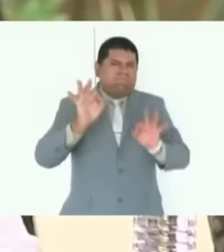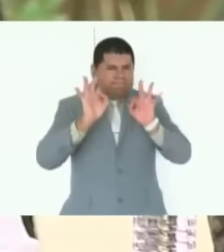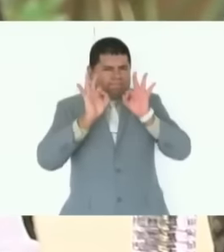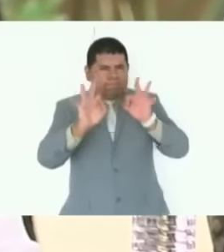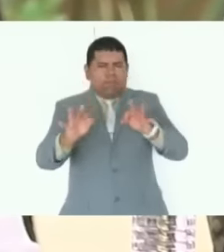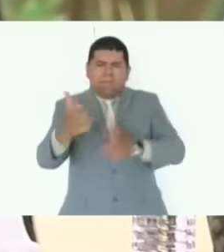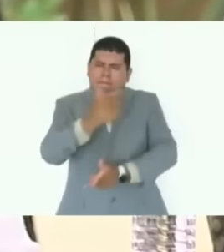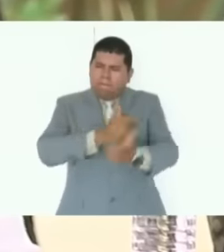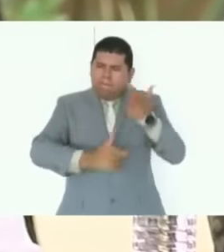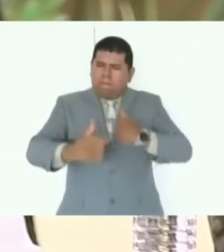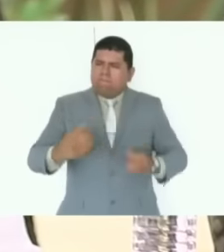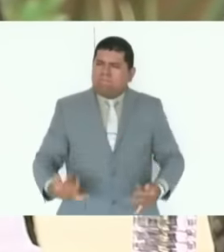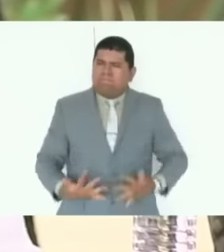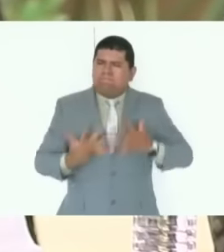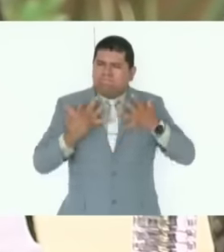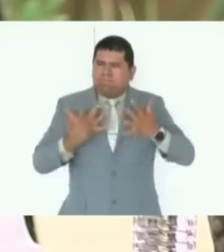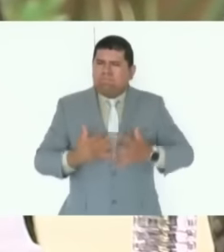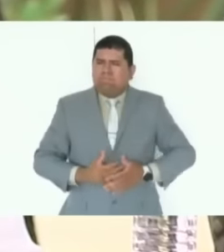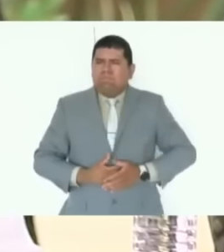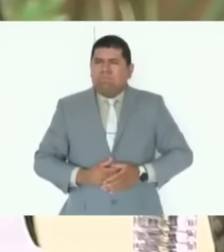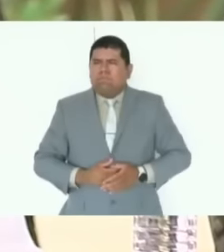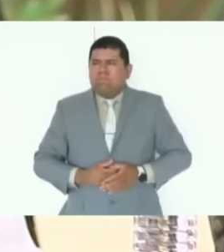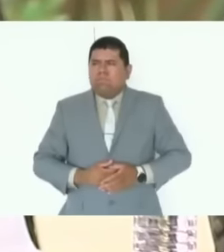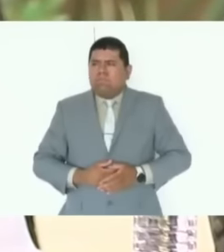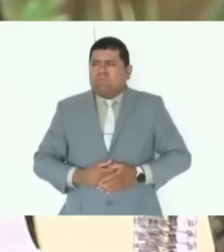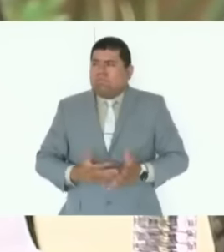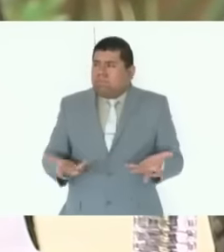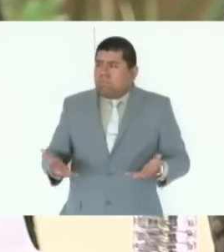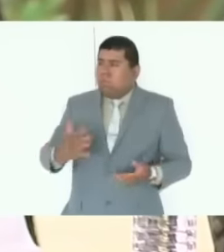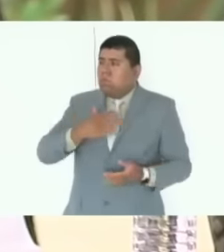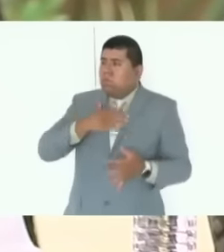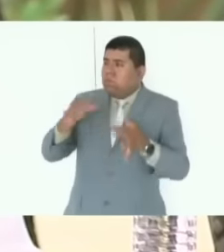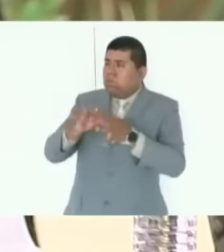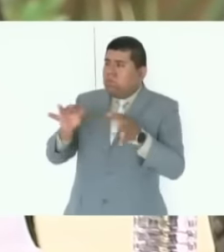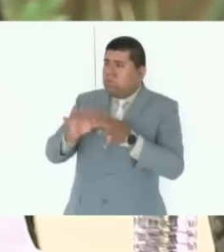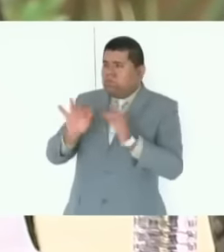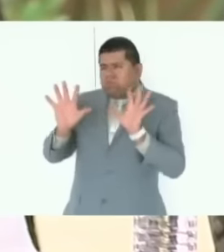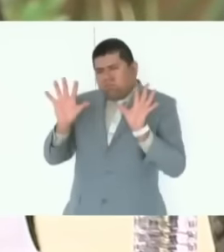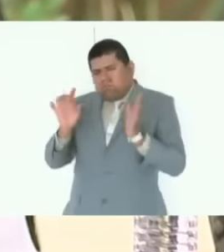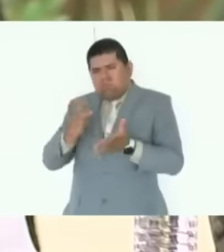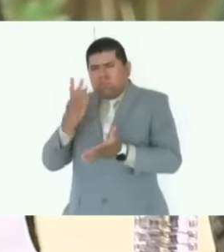in the state of Nayarit, Mr. President, I have nothing left but to congratulate the secretariat